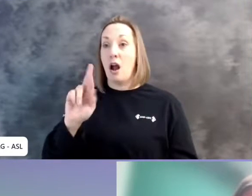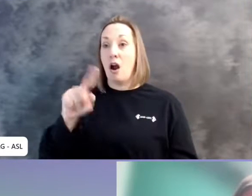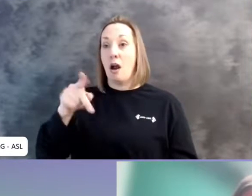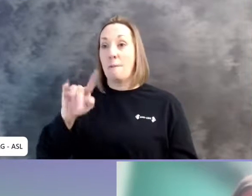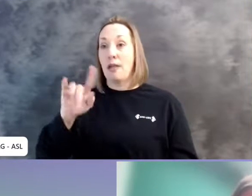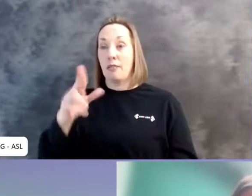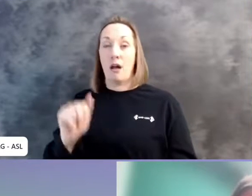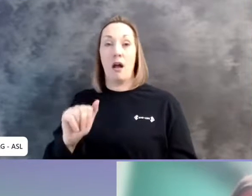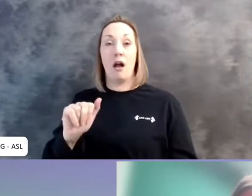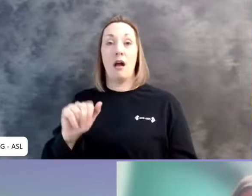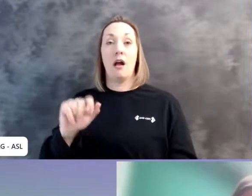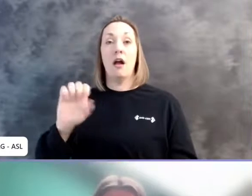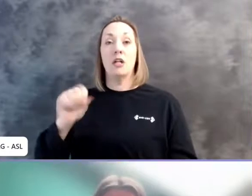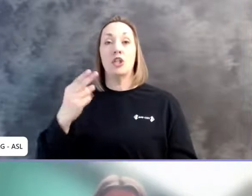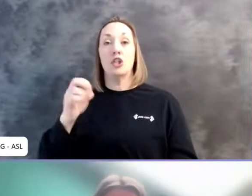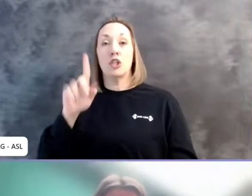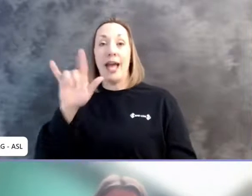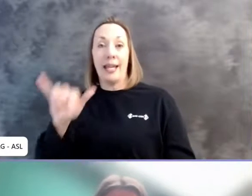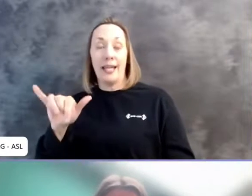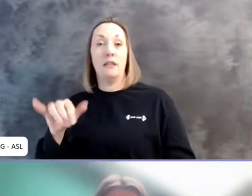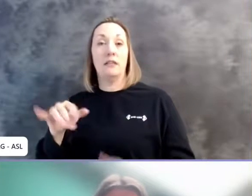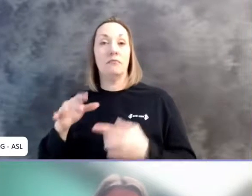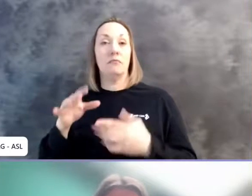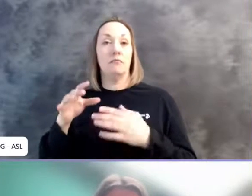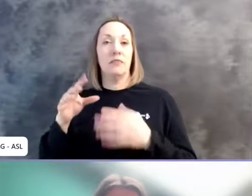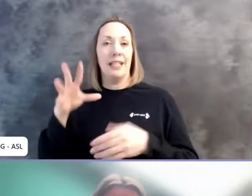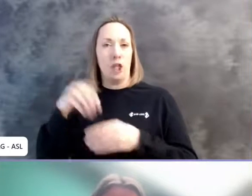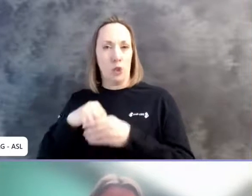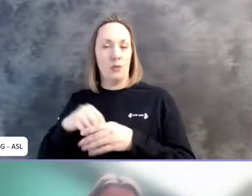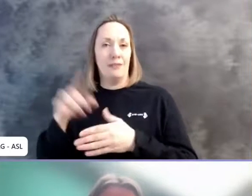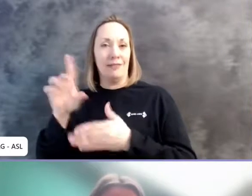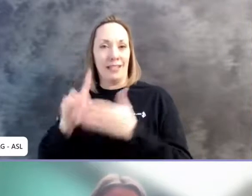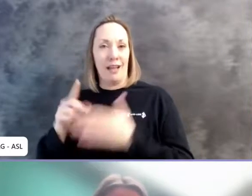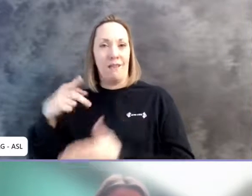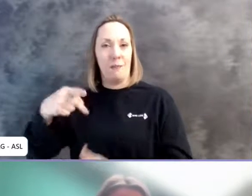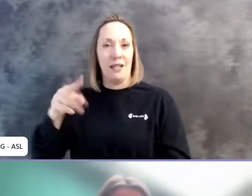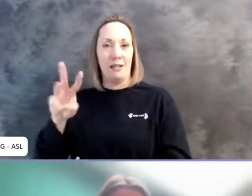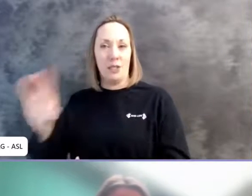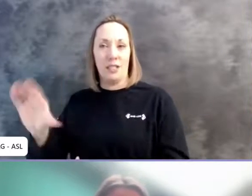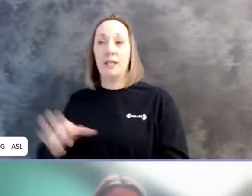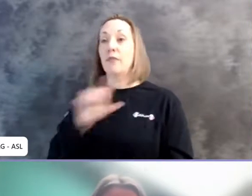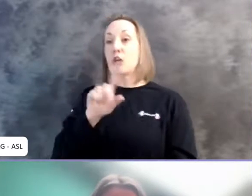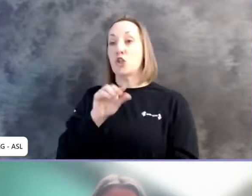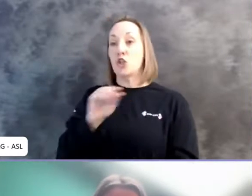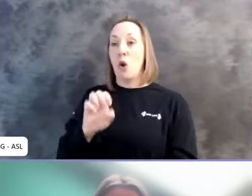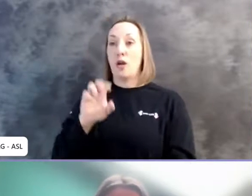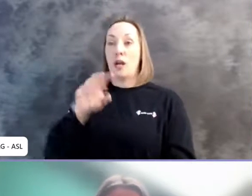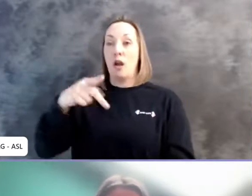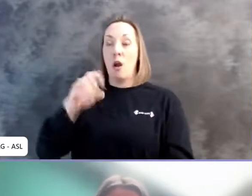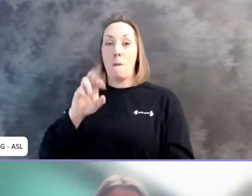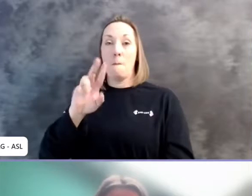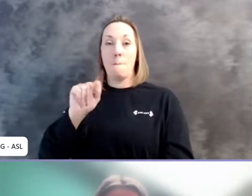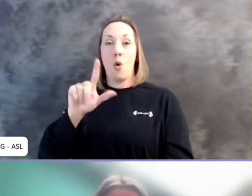have Sarah Fossheim independent developer and designer, and Arpitha Shetty director of accessibility and